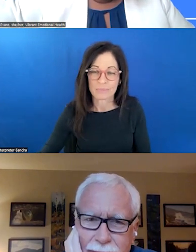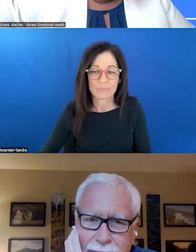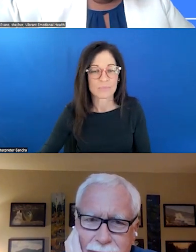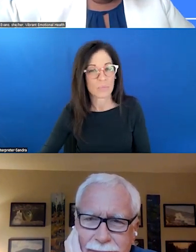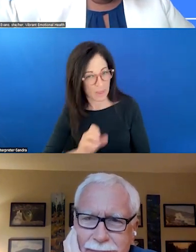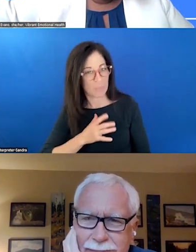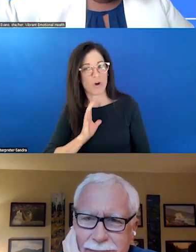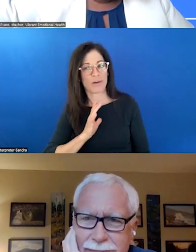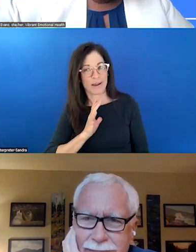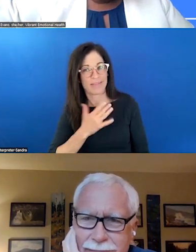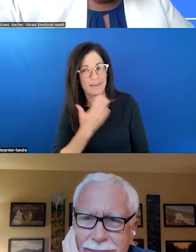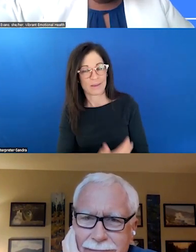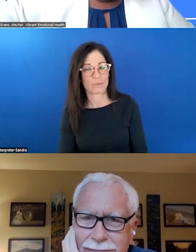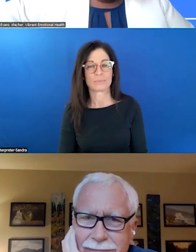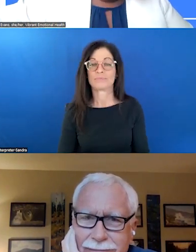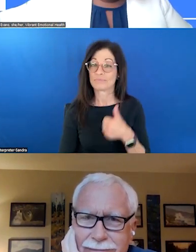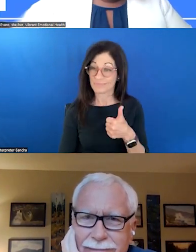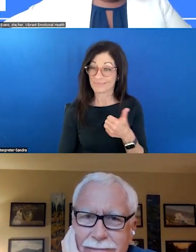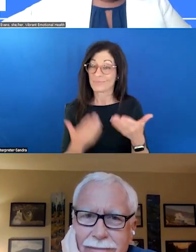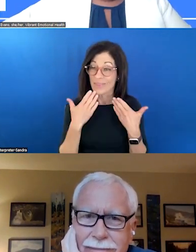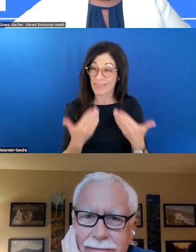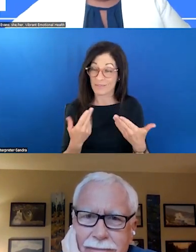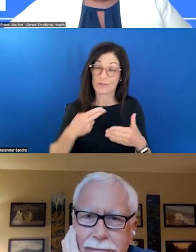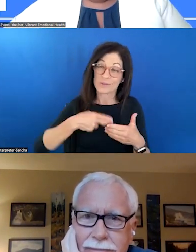THANK YOU. THANK YOU FOR BEING IN THE HOT SEAT.